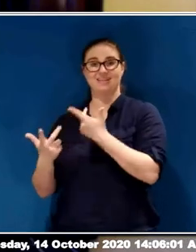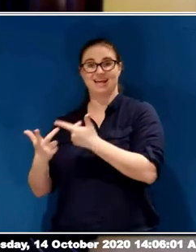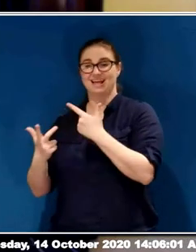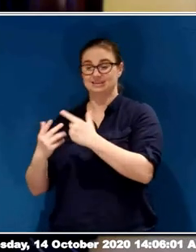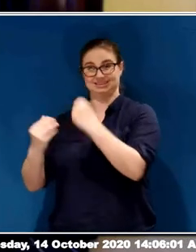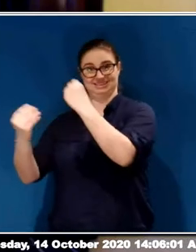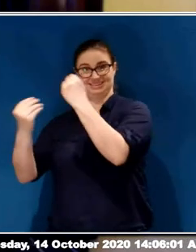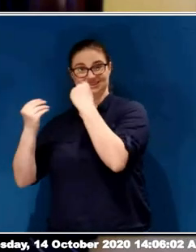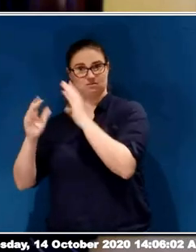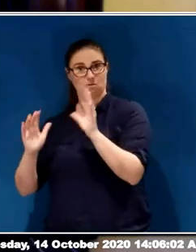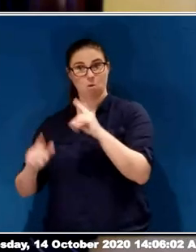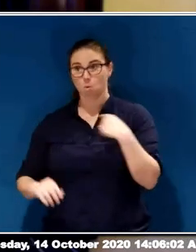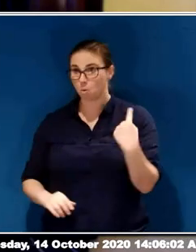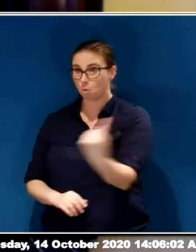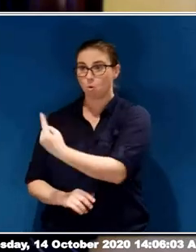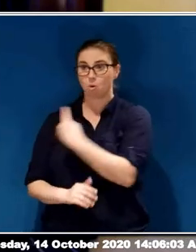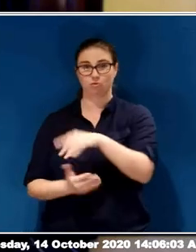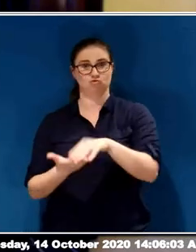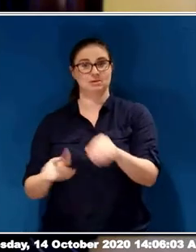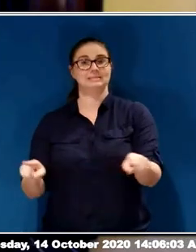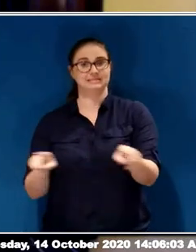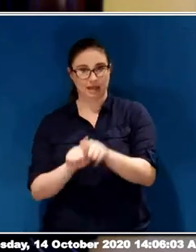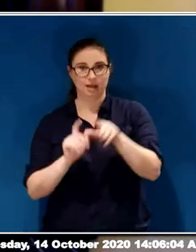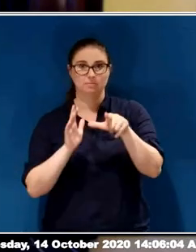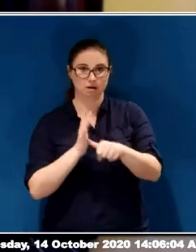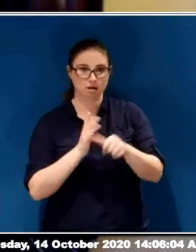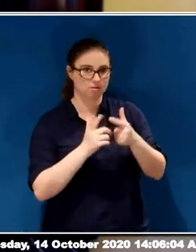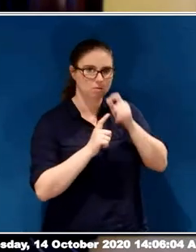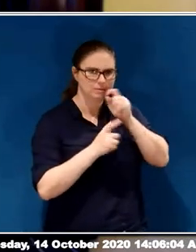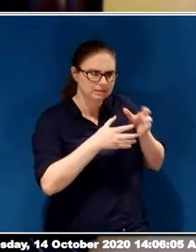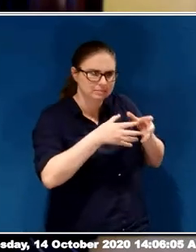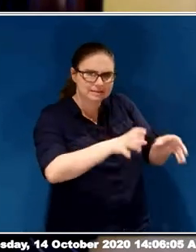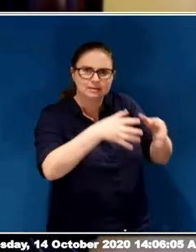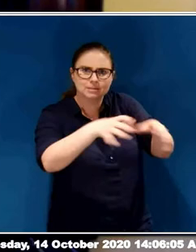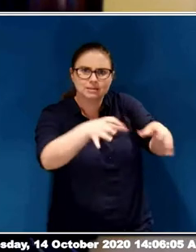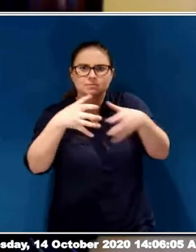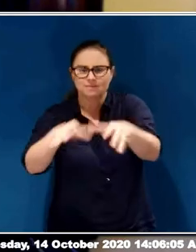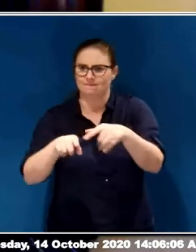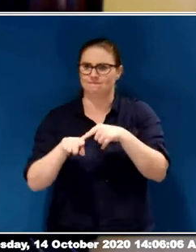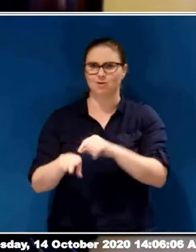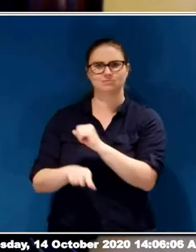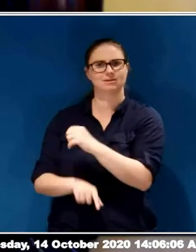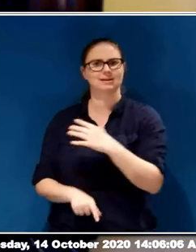I've mentioned some of the detail here to show you how --- to show you what I